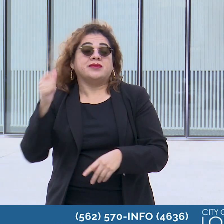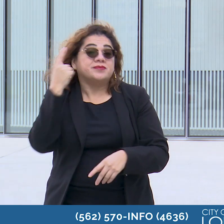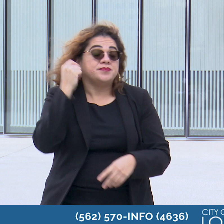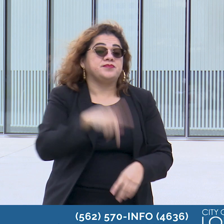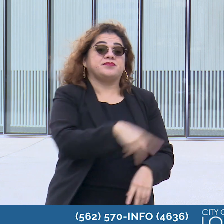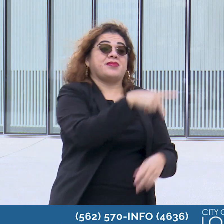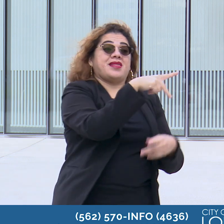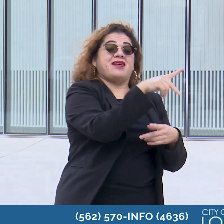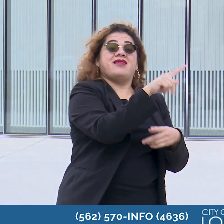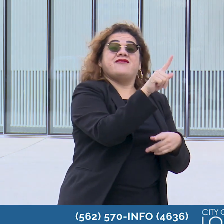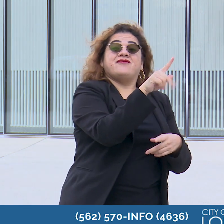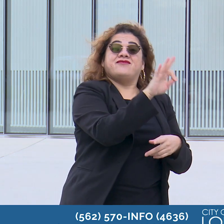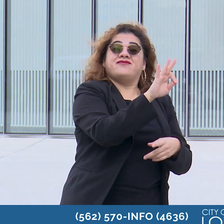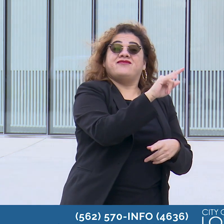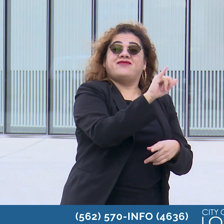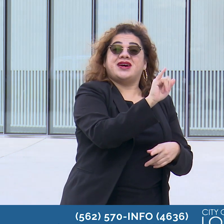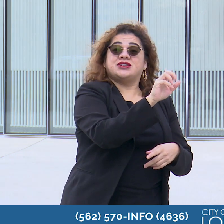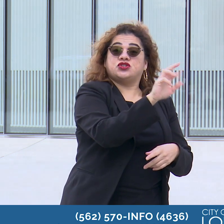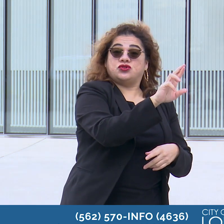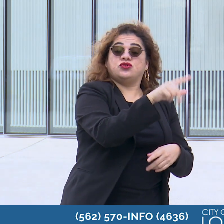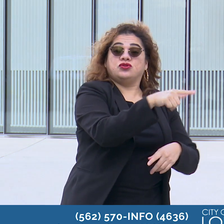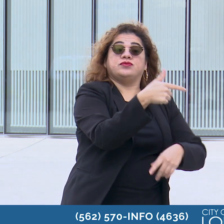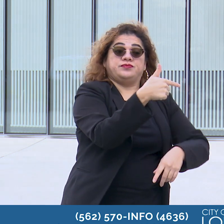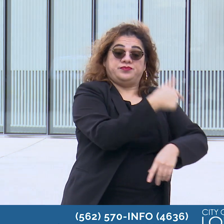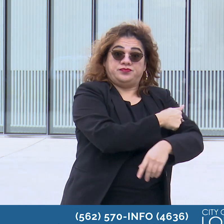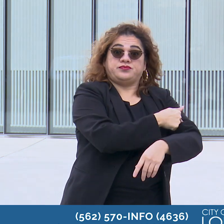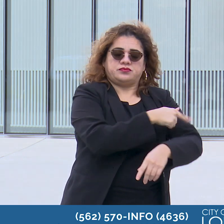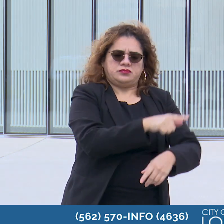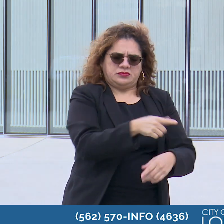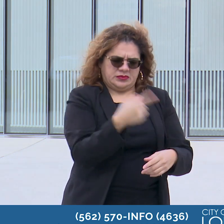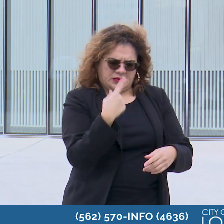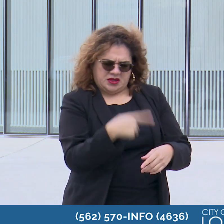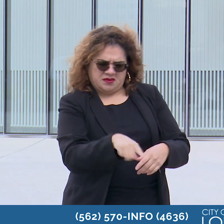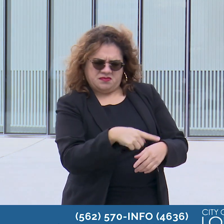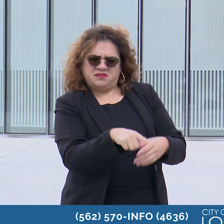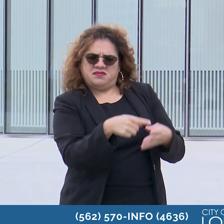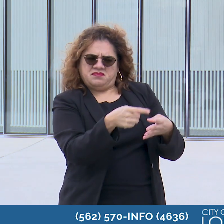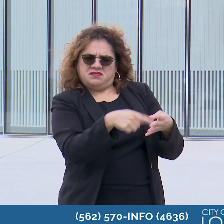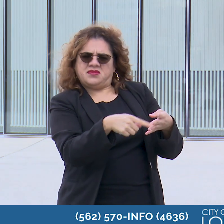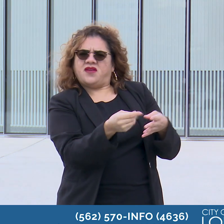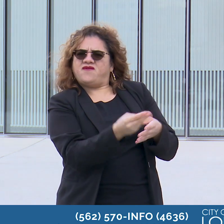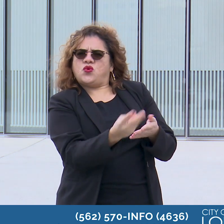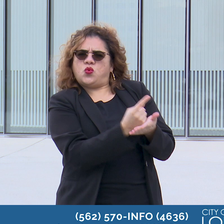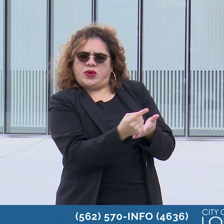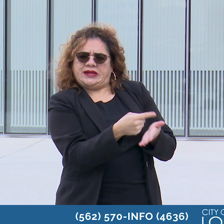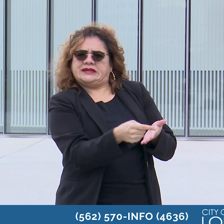Before the end of this month so in just these next couple of weeks we will be receiving